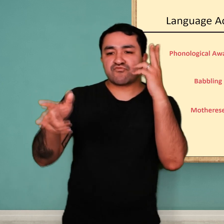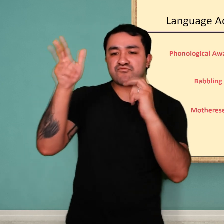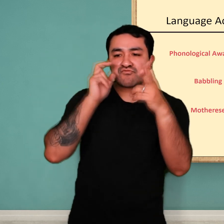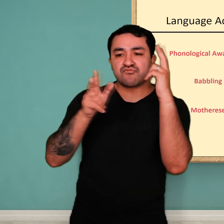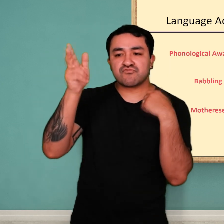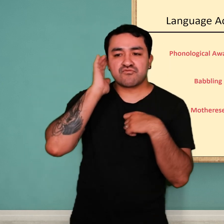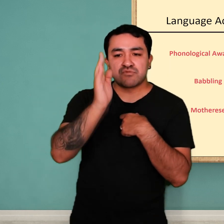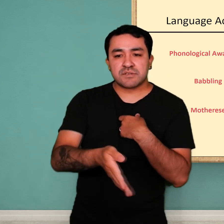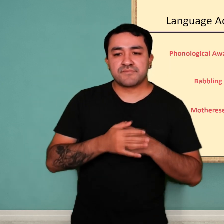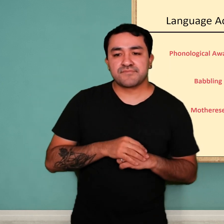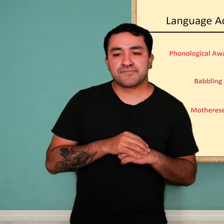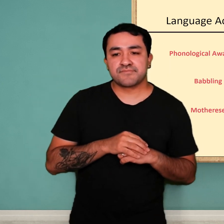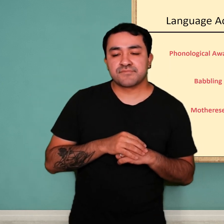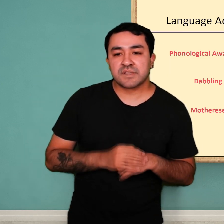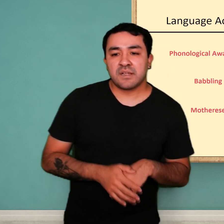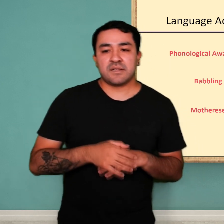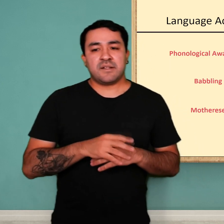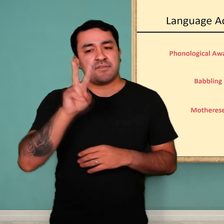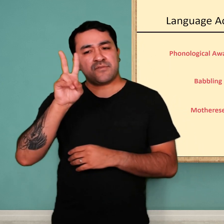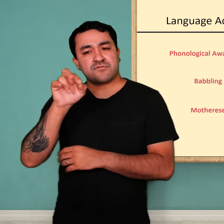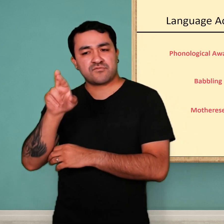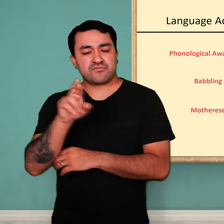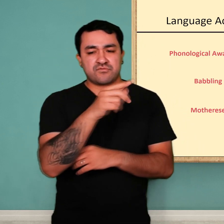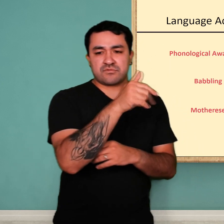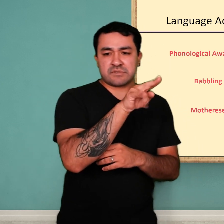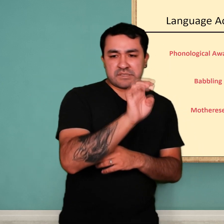Language acquisition happens naturally and spontaneously,